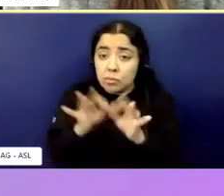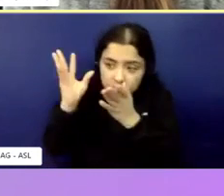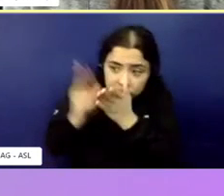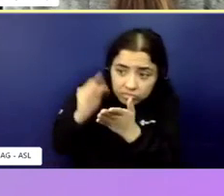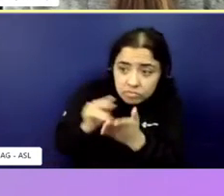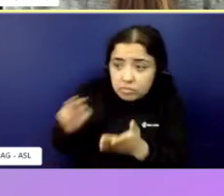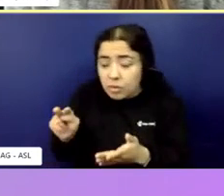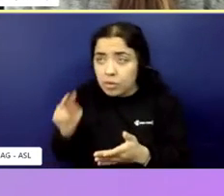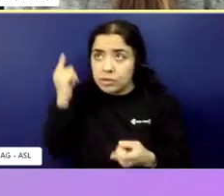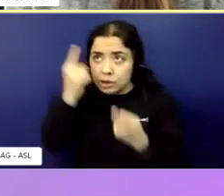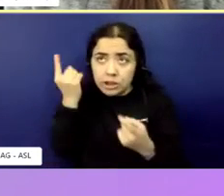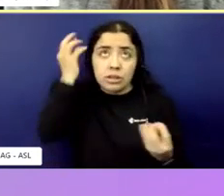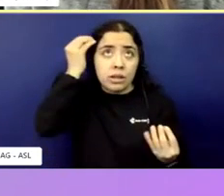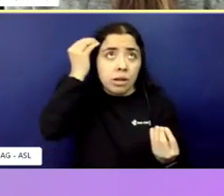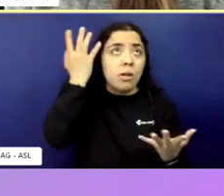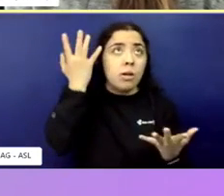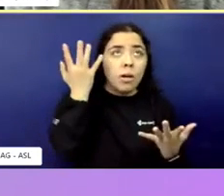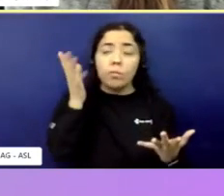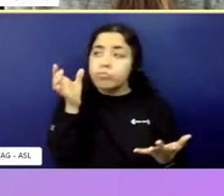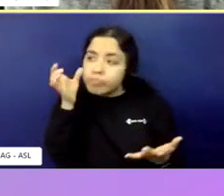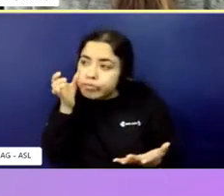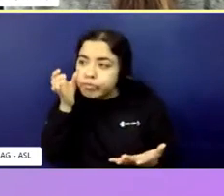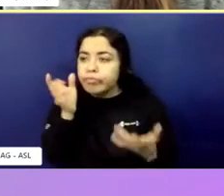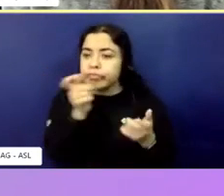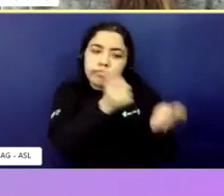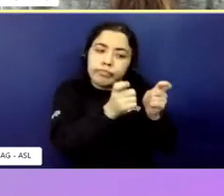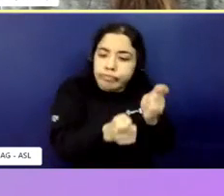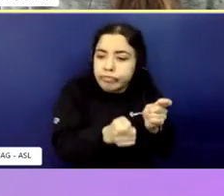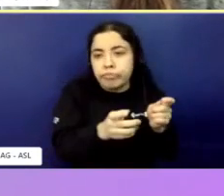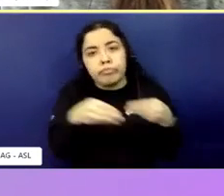seniors as just something to ignore. These valuable